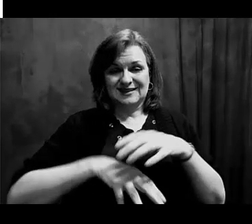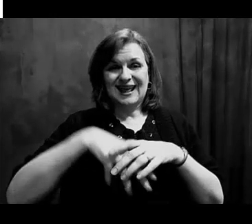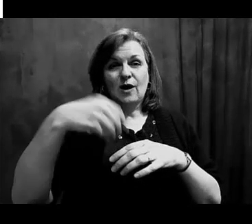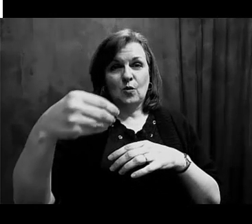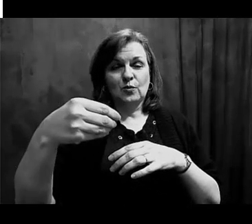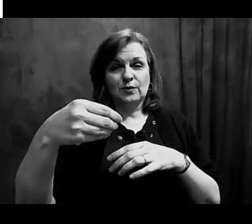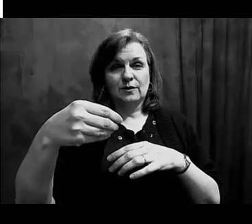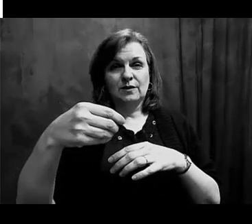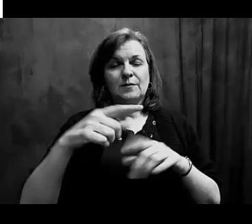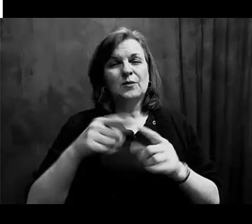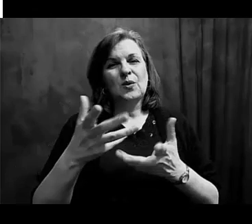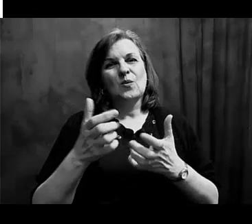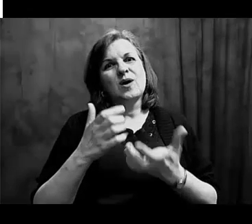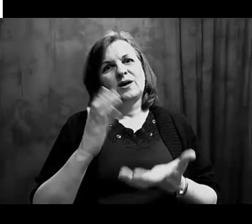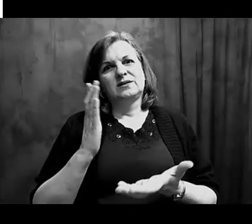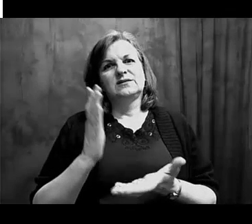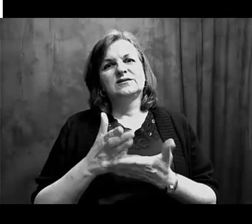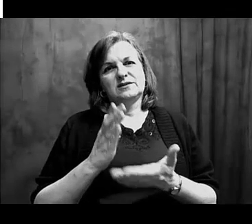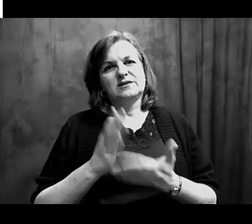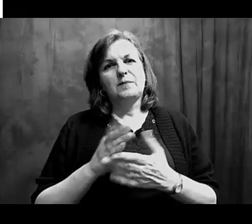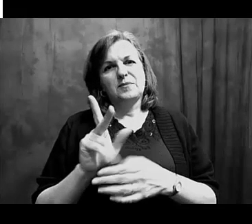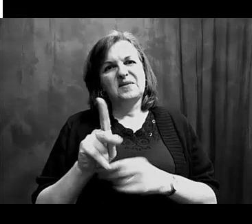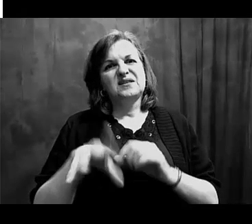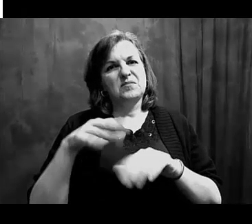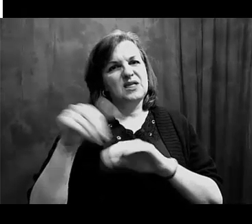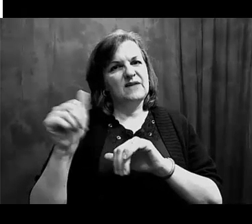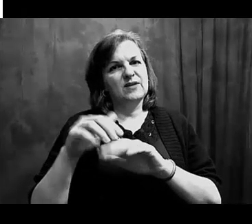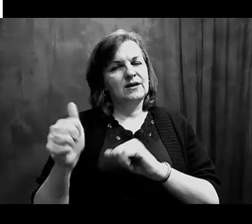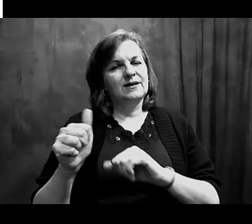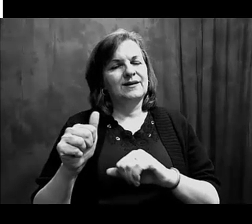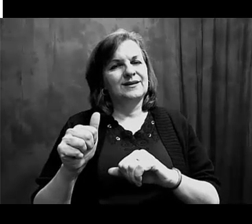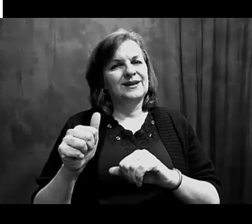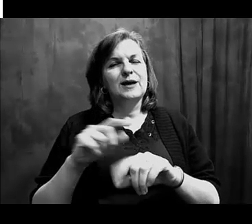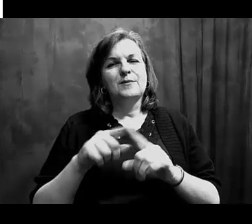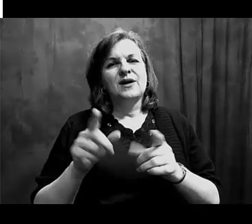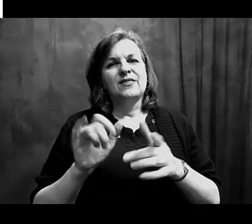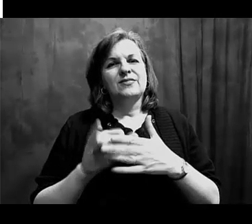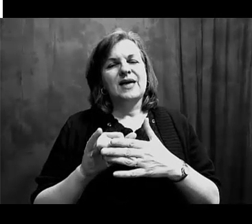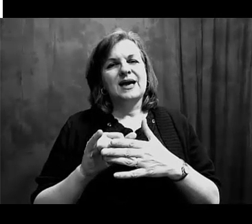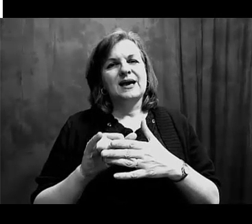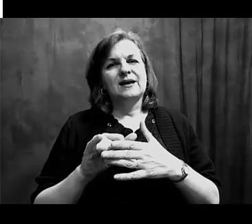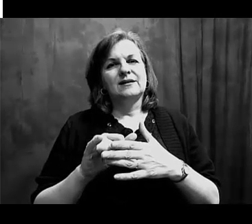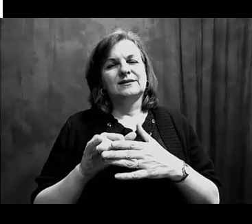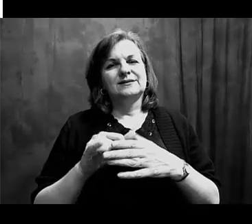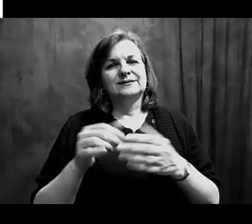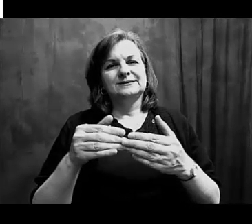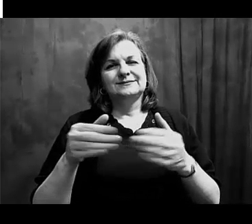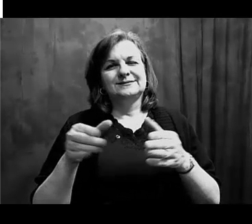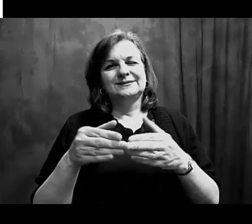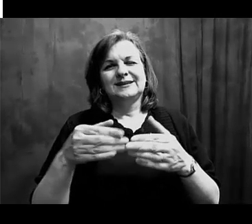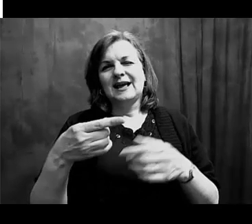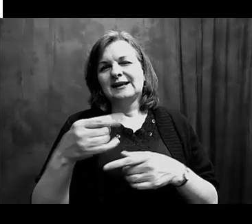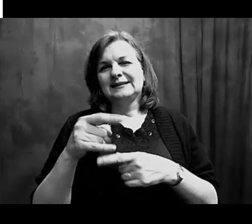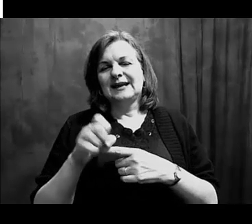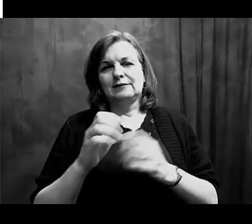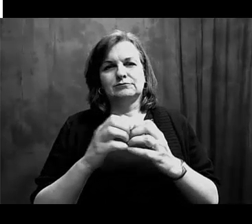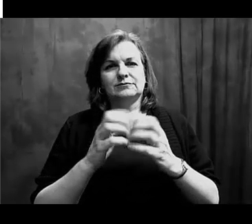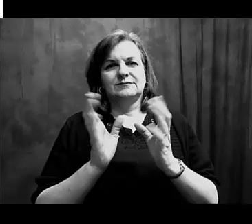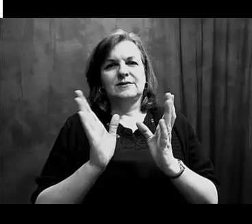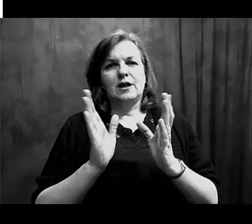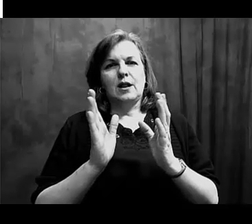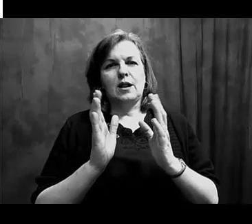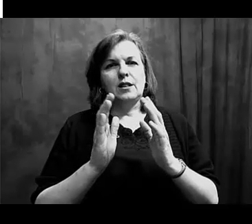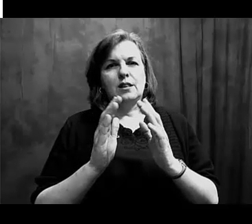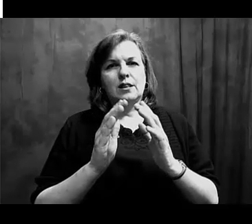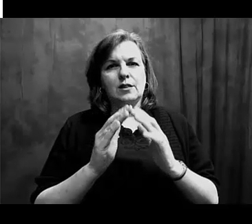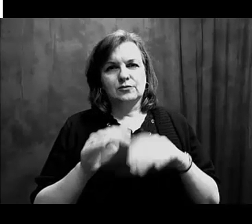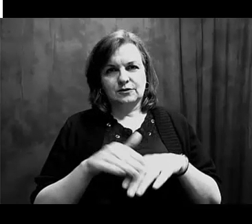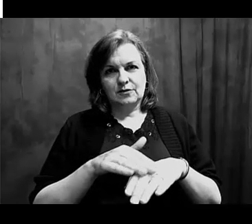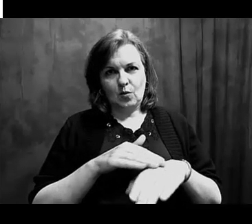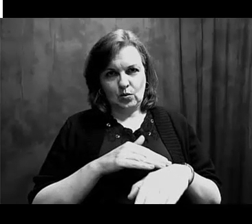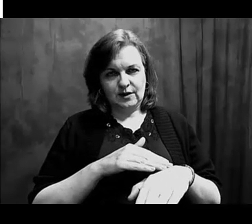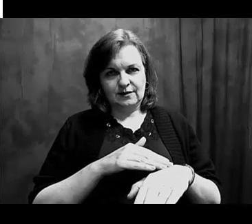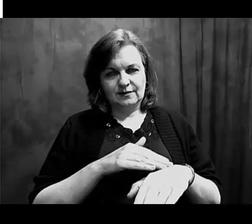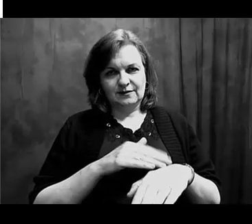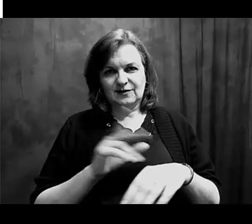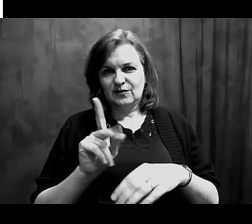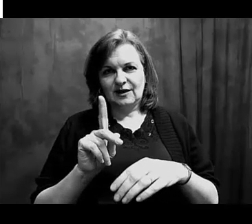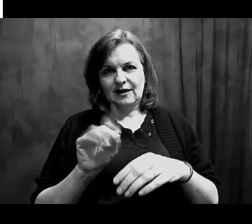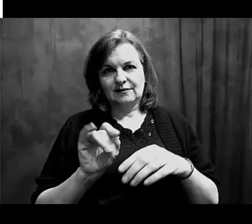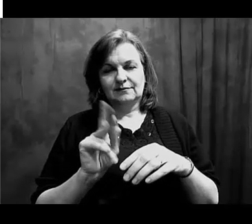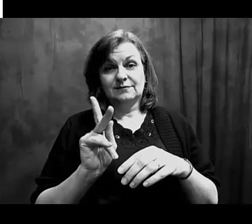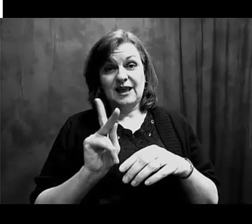but we want to stop it from coming out but this is unfortunately is a slow closing gate